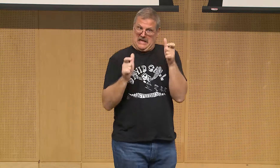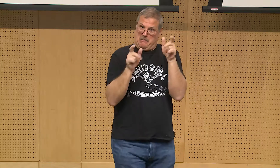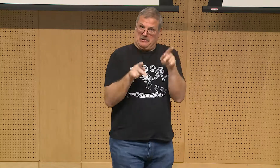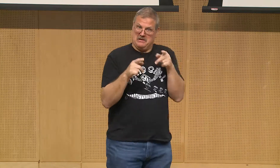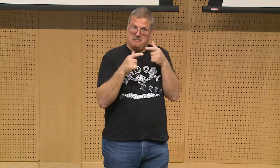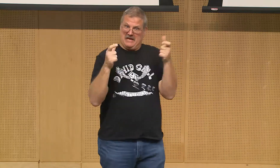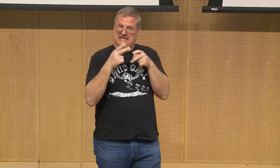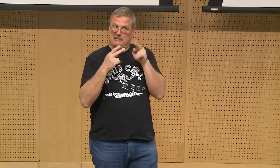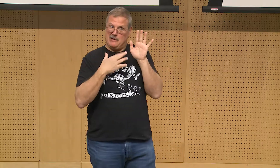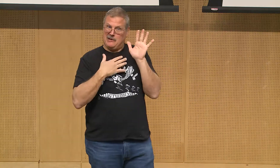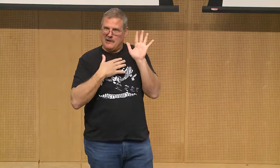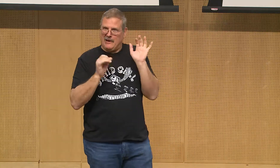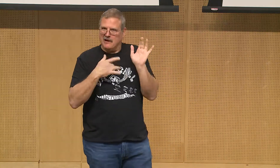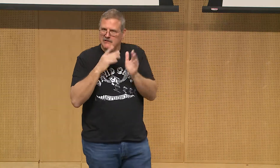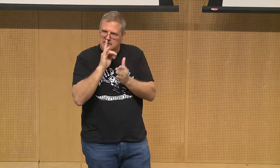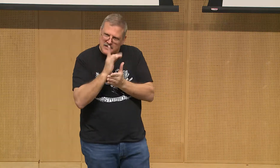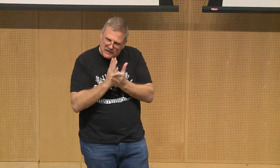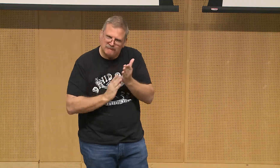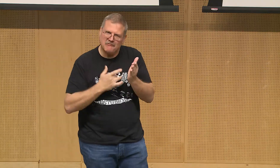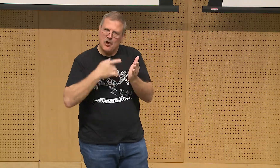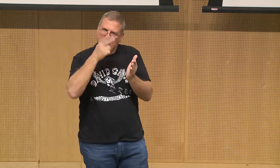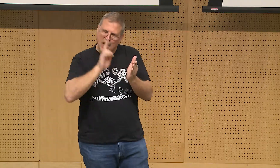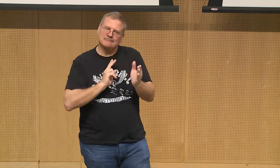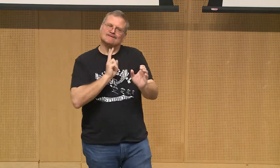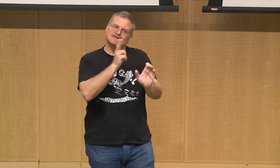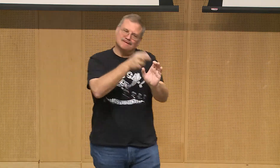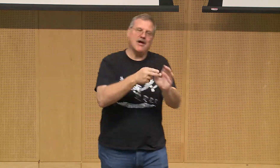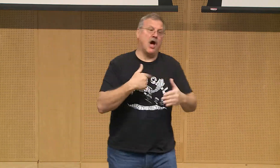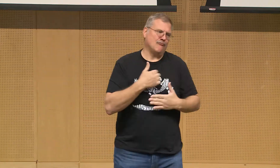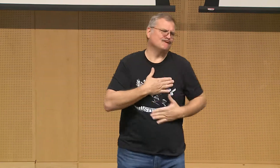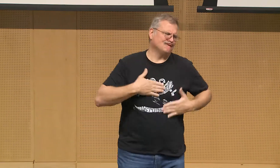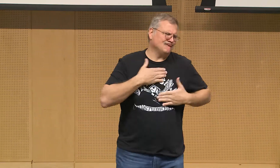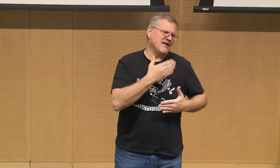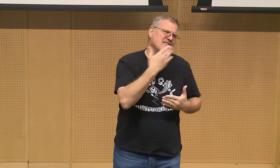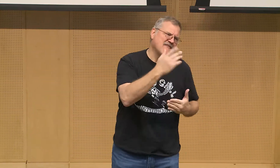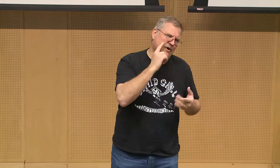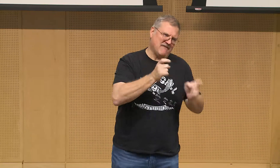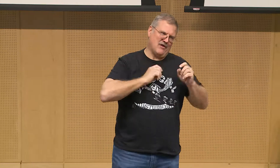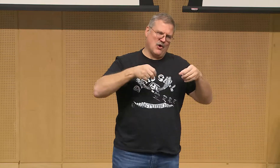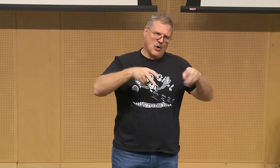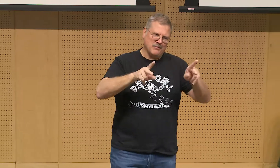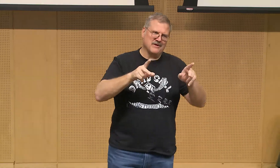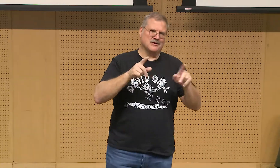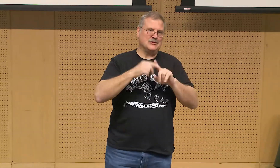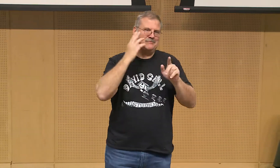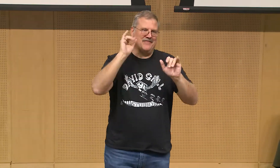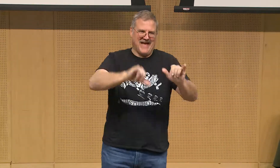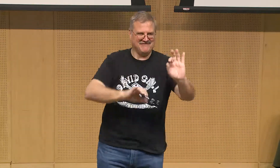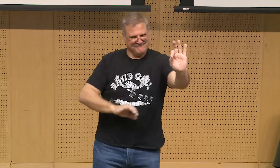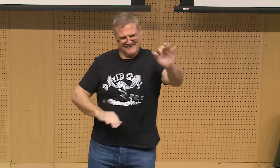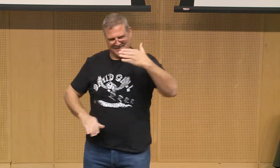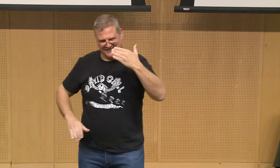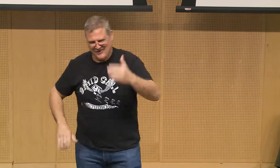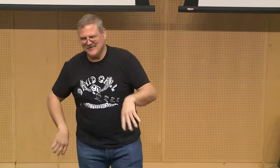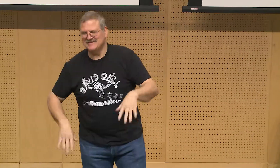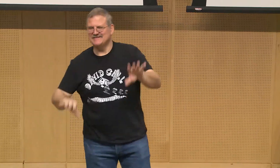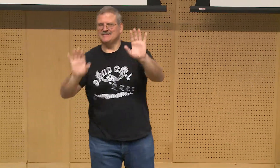She's quite a big name. I'm quite humbled to be in that exhibition with her, so thank you, Nancy, for that opportunity.